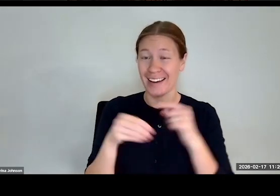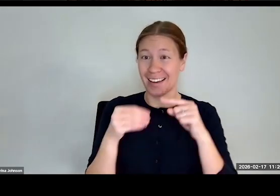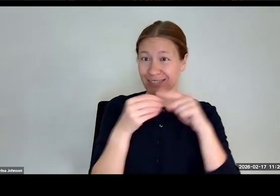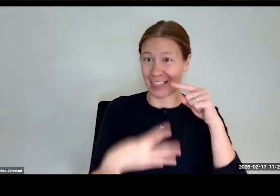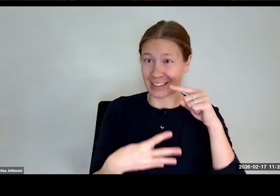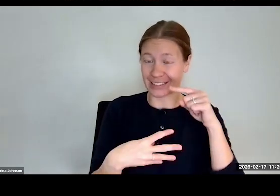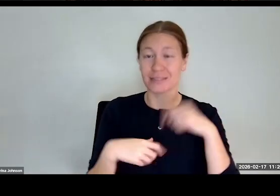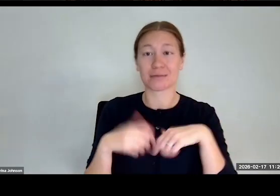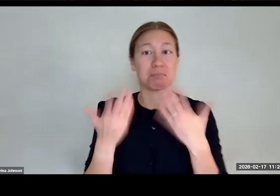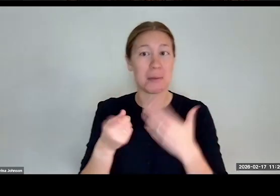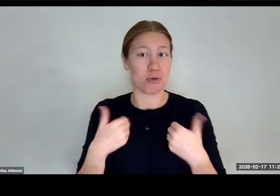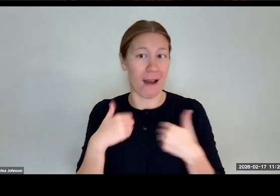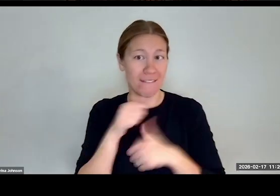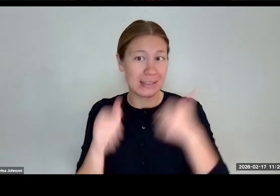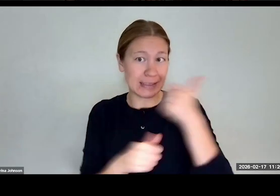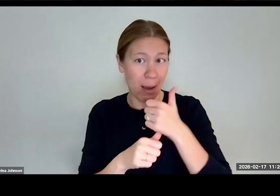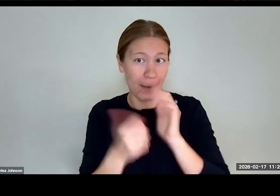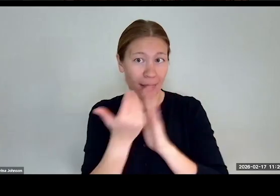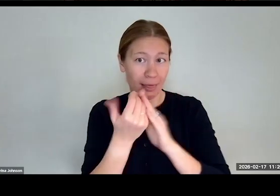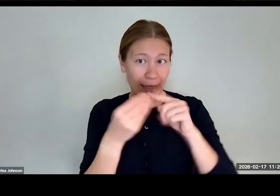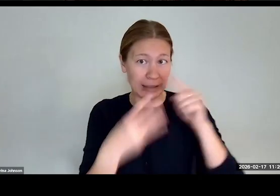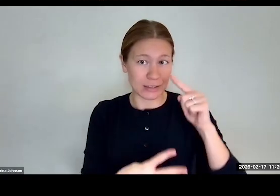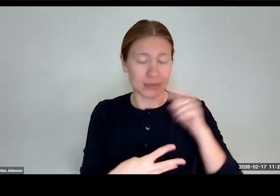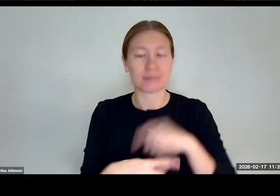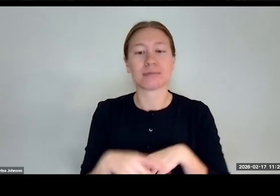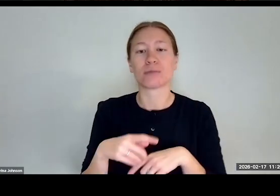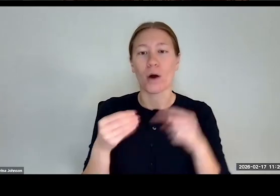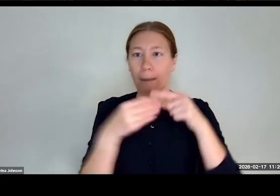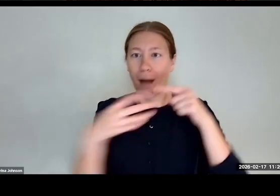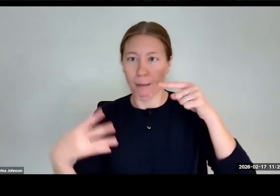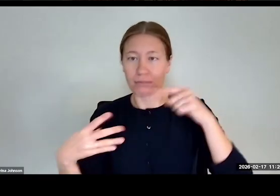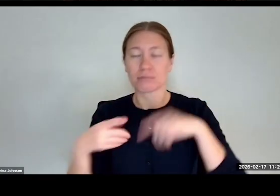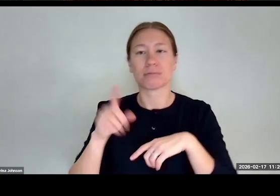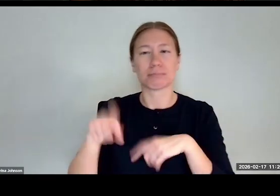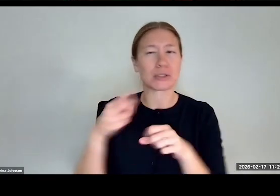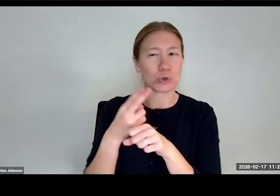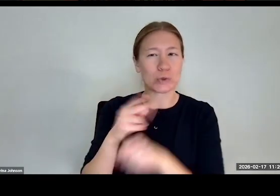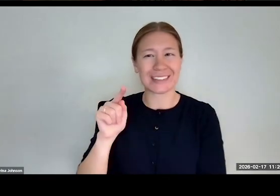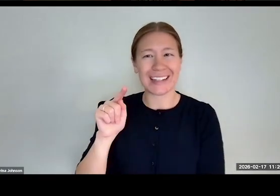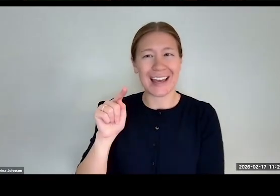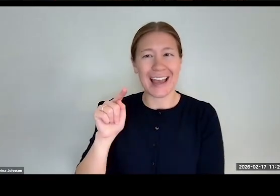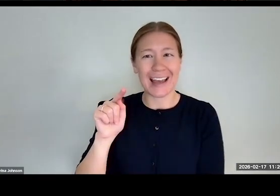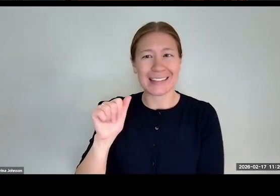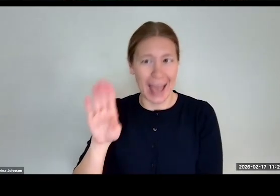you should be using the increase indent button or the key to be moving the the sub-list items under